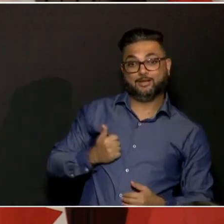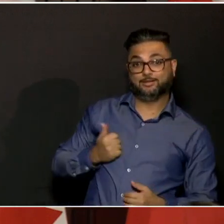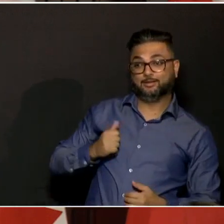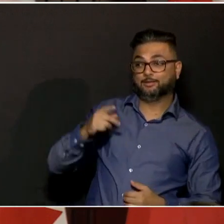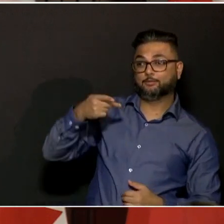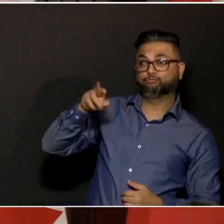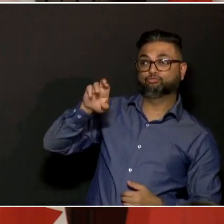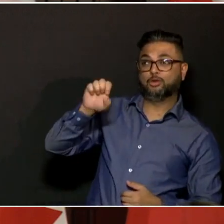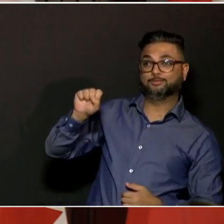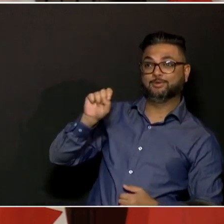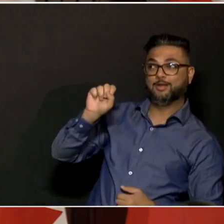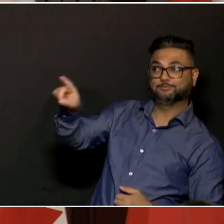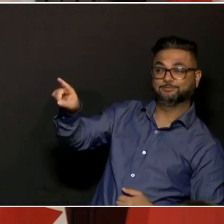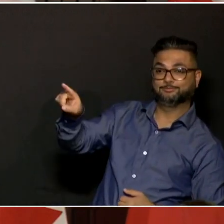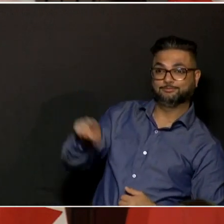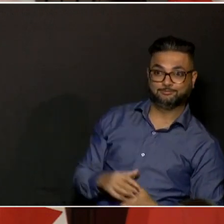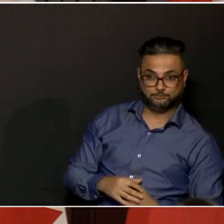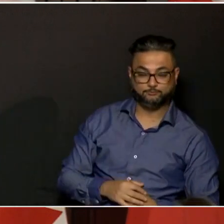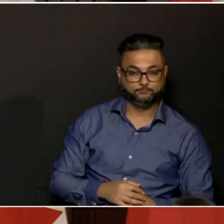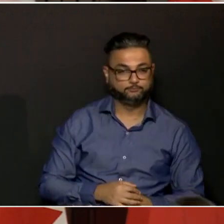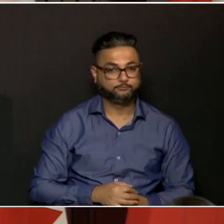from Canadian press.